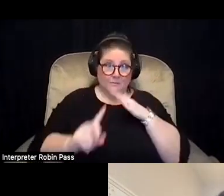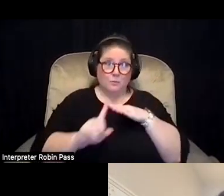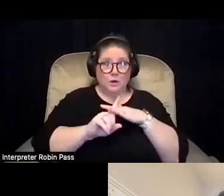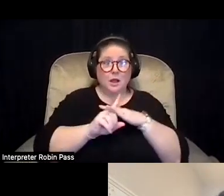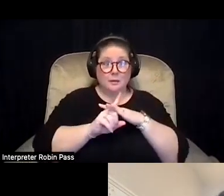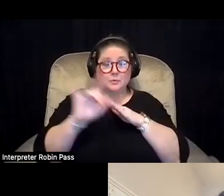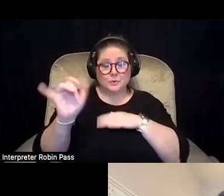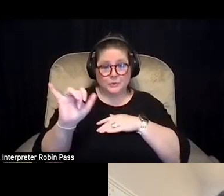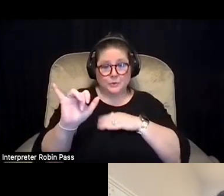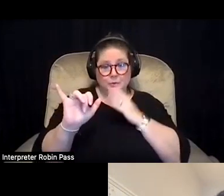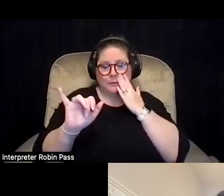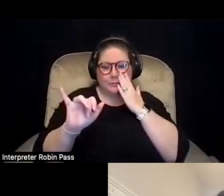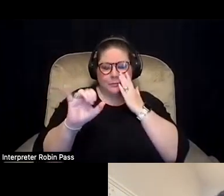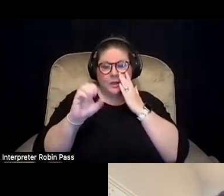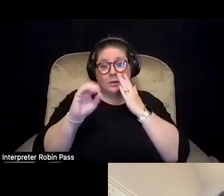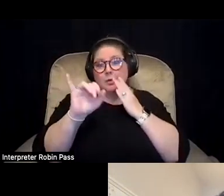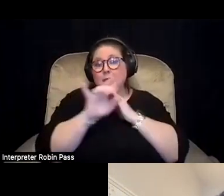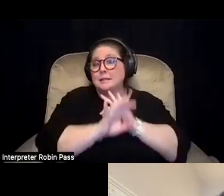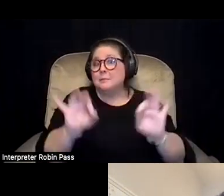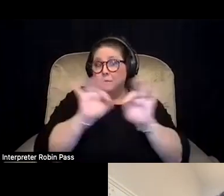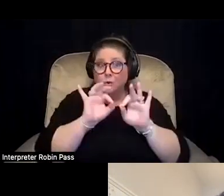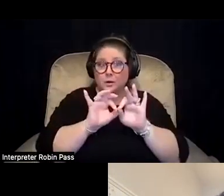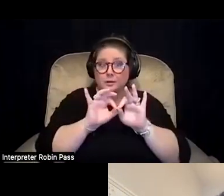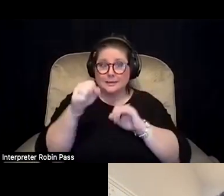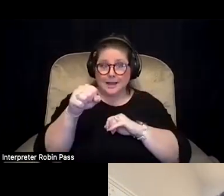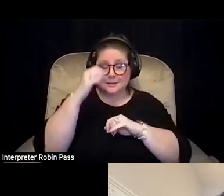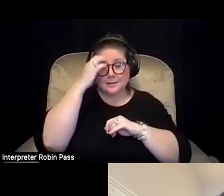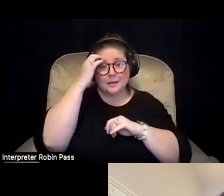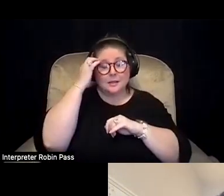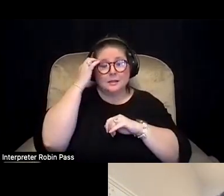um so that's important that's an important piece to be mindful you know to have those